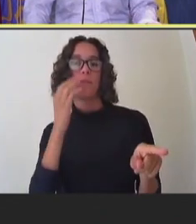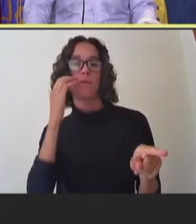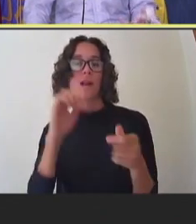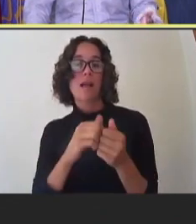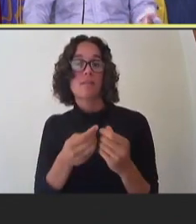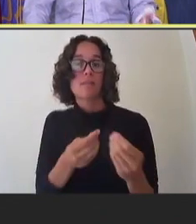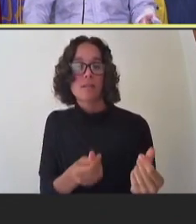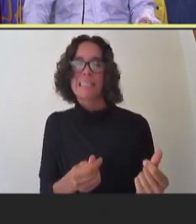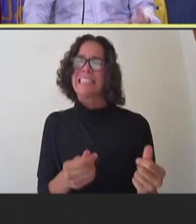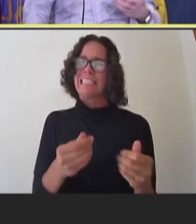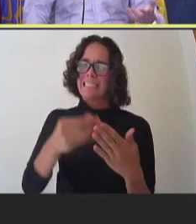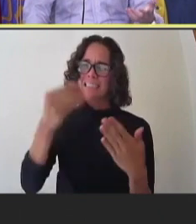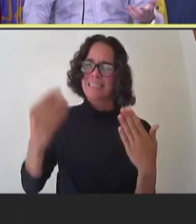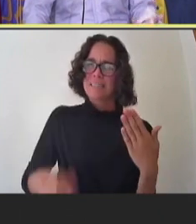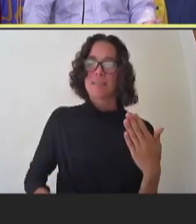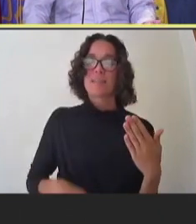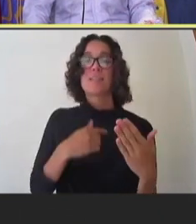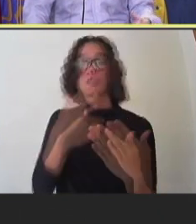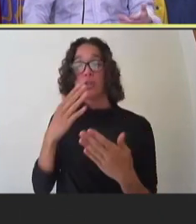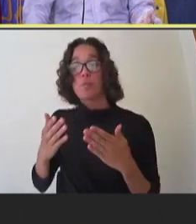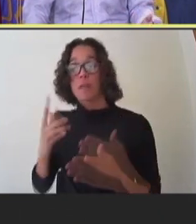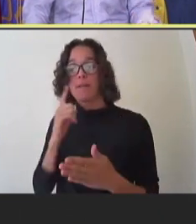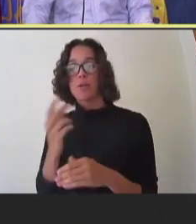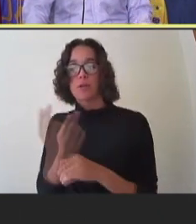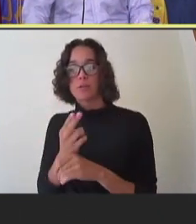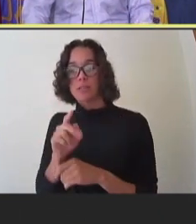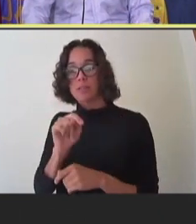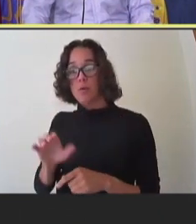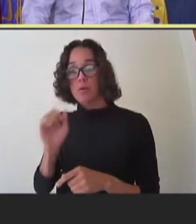tools in real-time to help communicate that and understand the benefit of the actions that we're